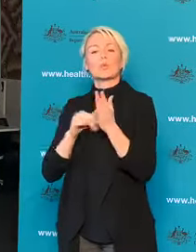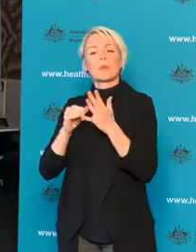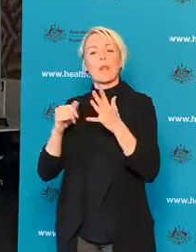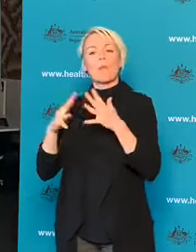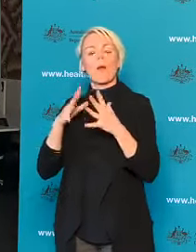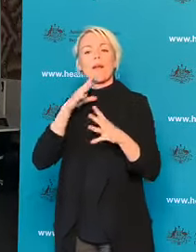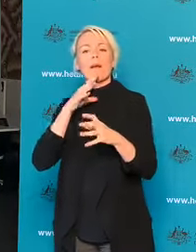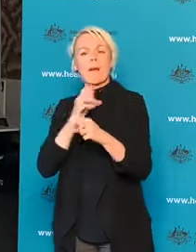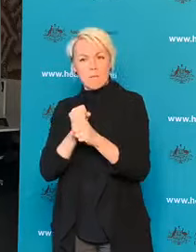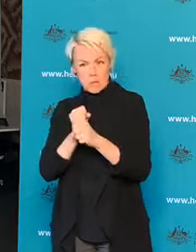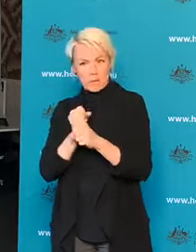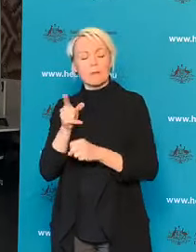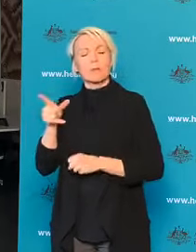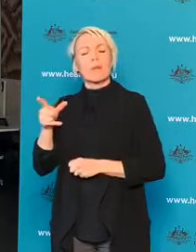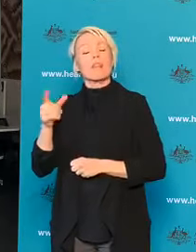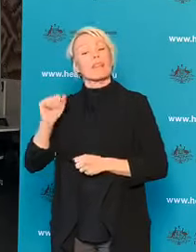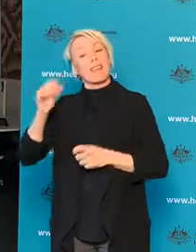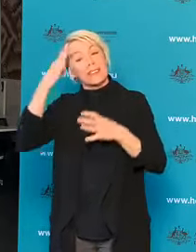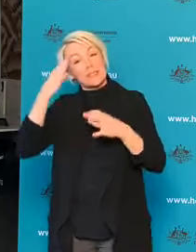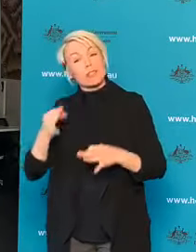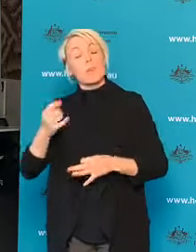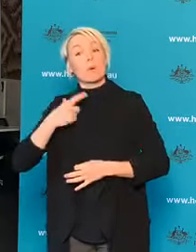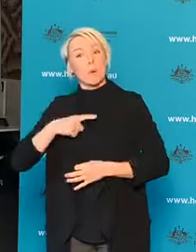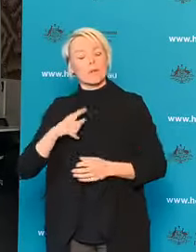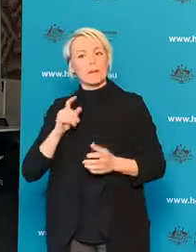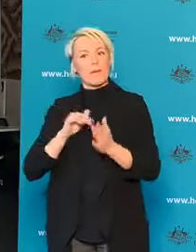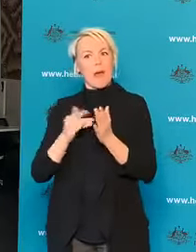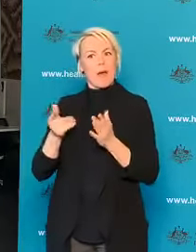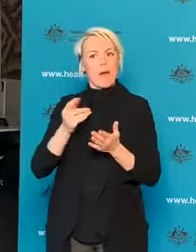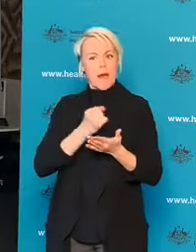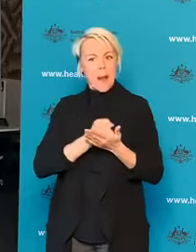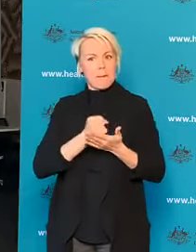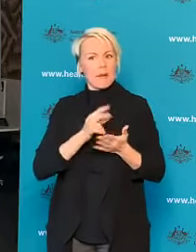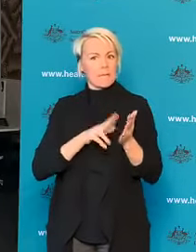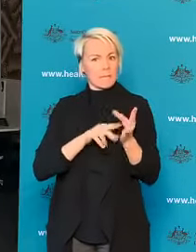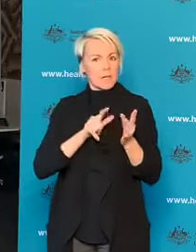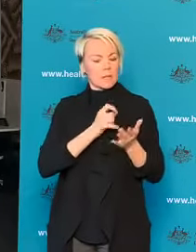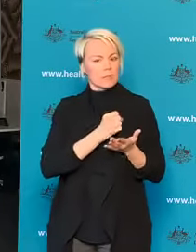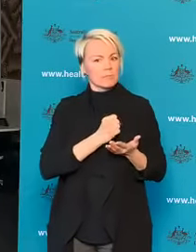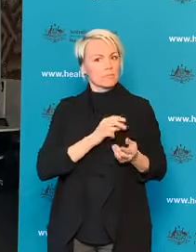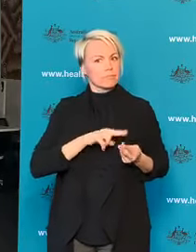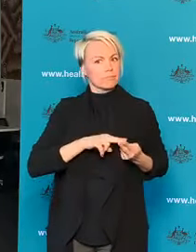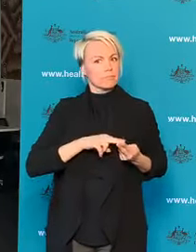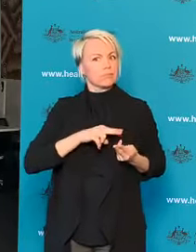concerns about cases of COVID-19 which have come into New South Wales from